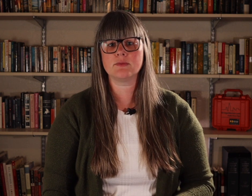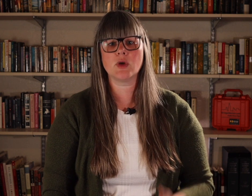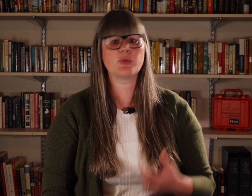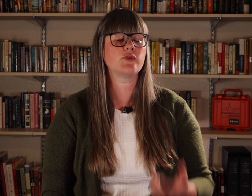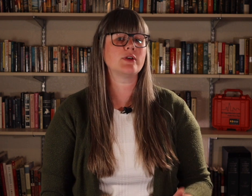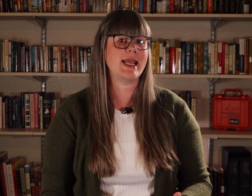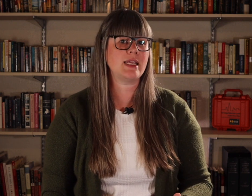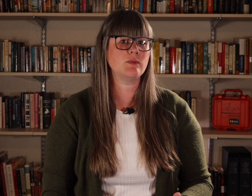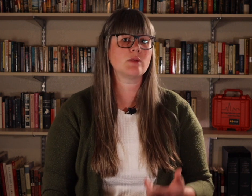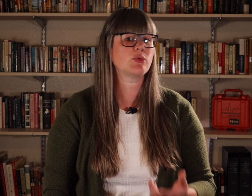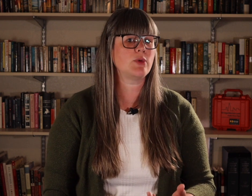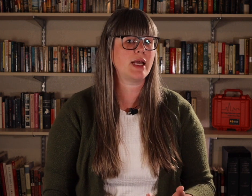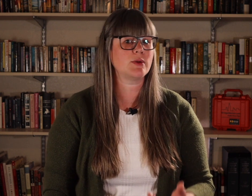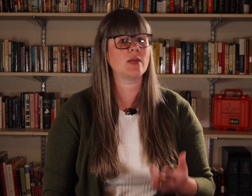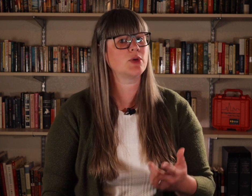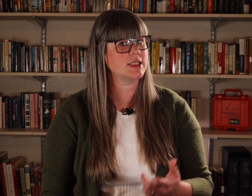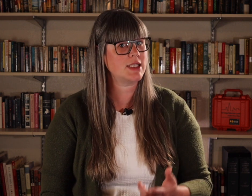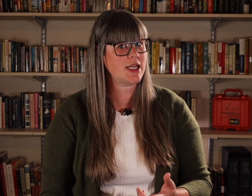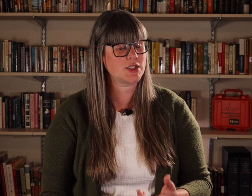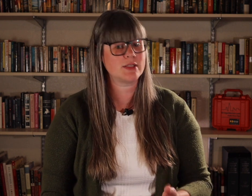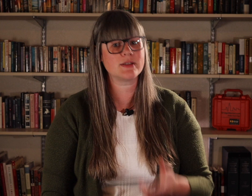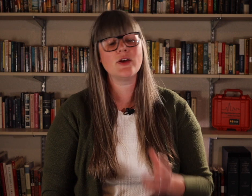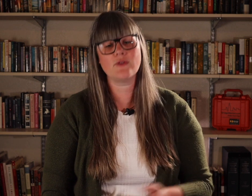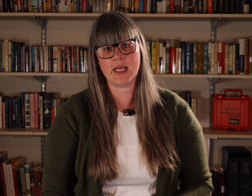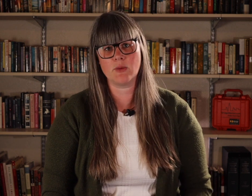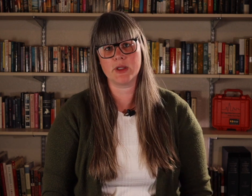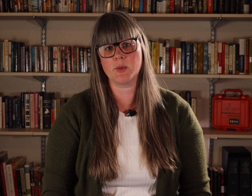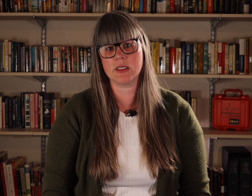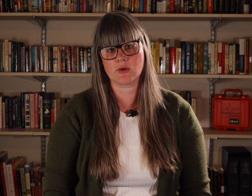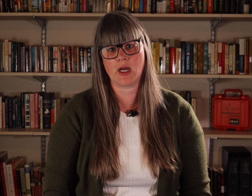Preferred names, pronouns, and pronunciations for anyone that will be described.